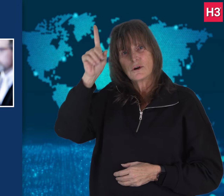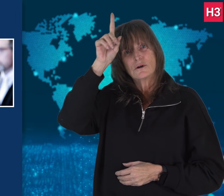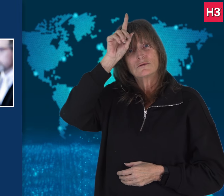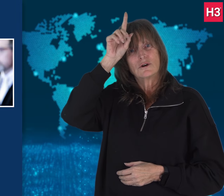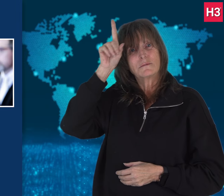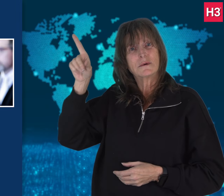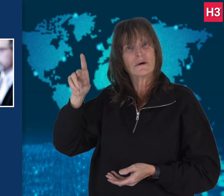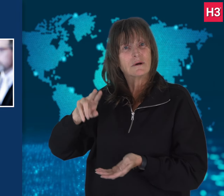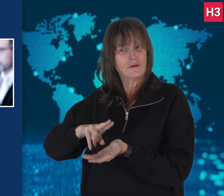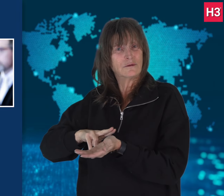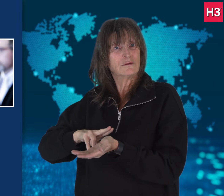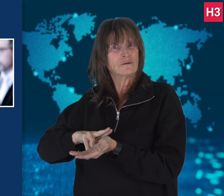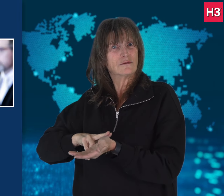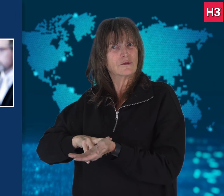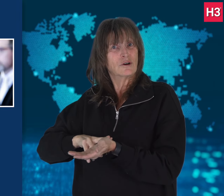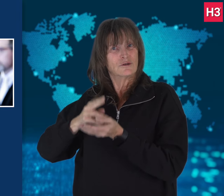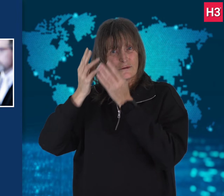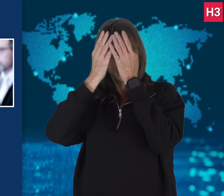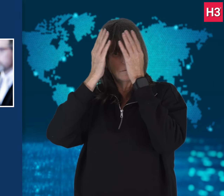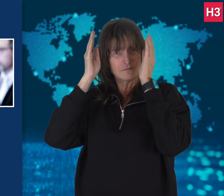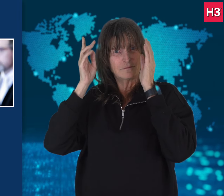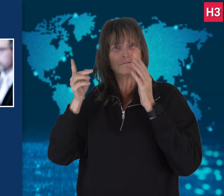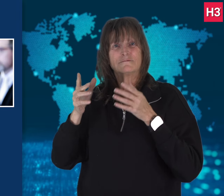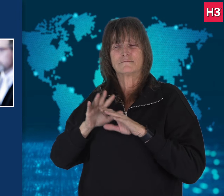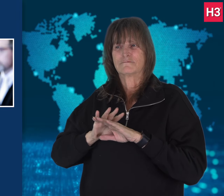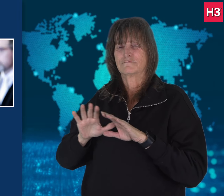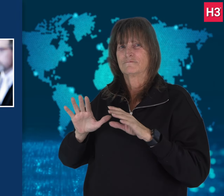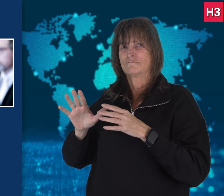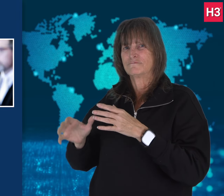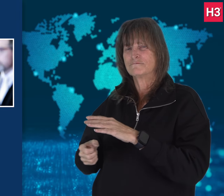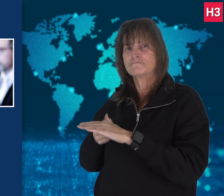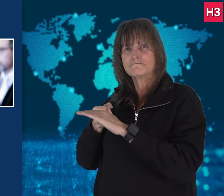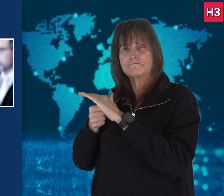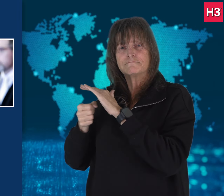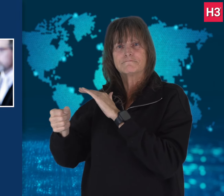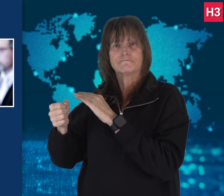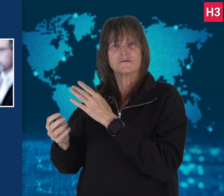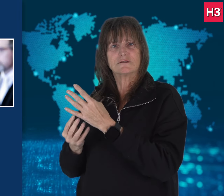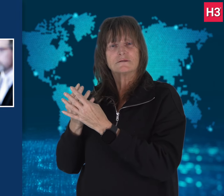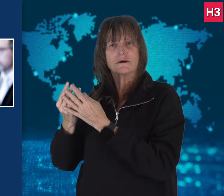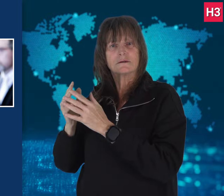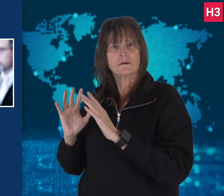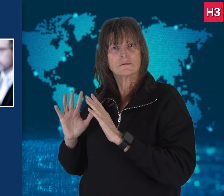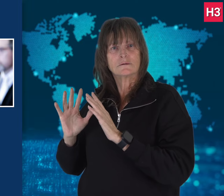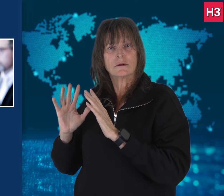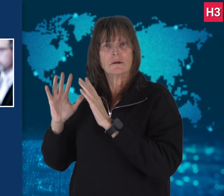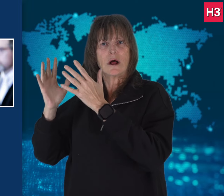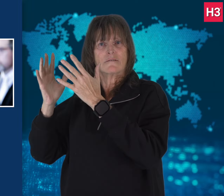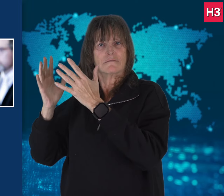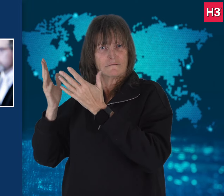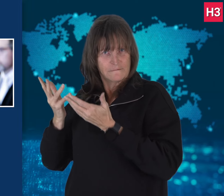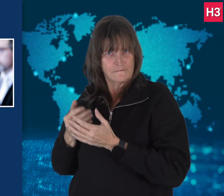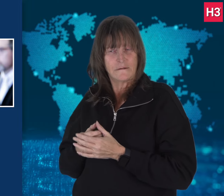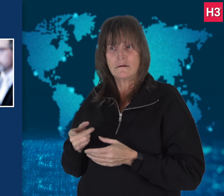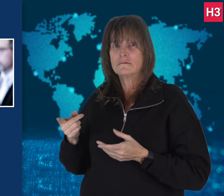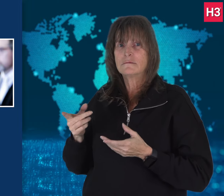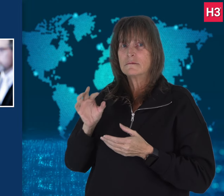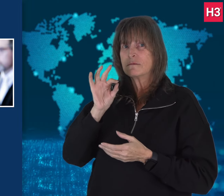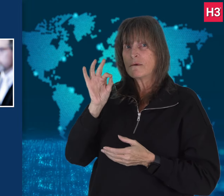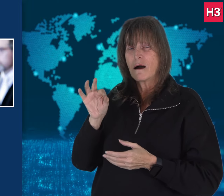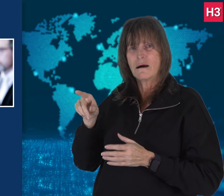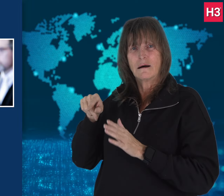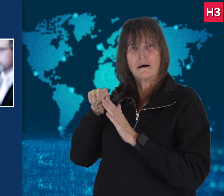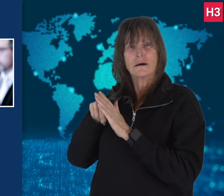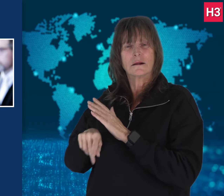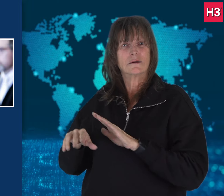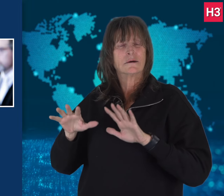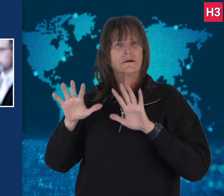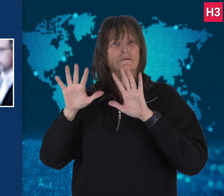A German nurse has been sentenced to life in prison for killing 10 patients